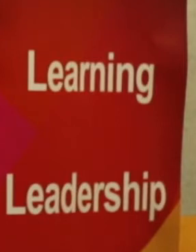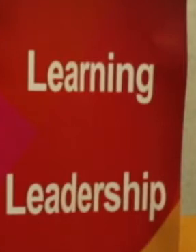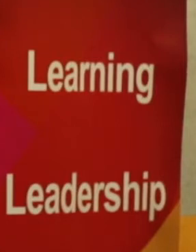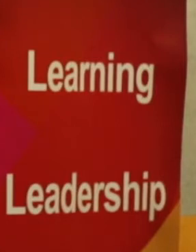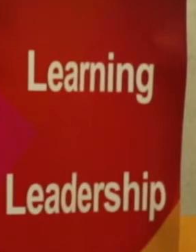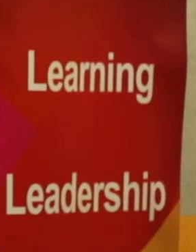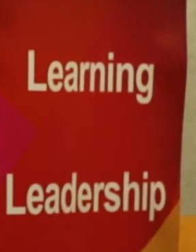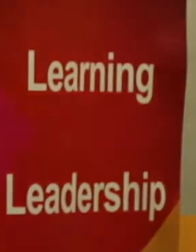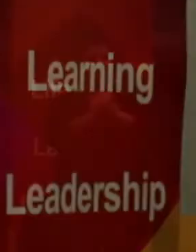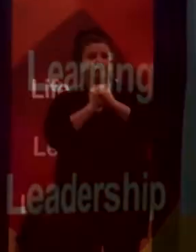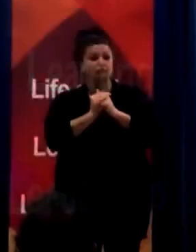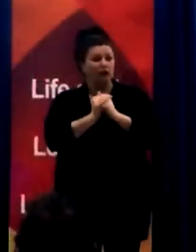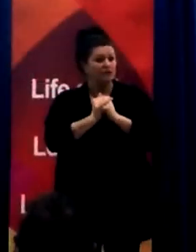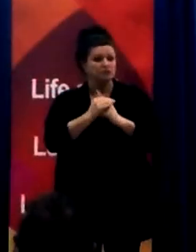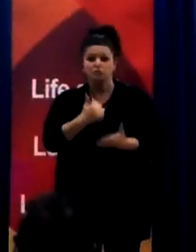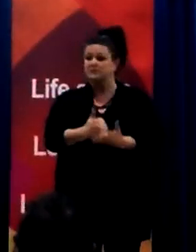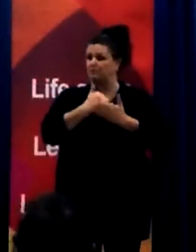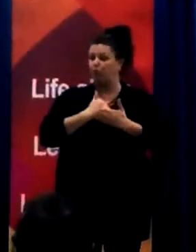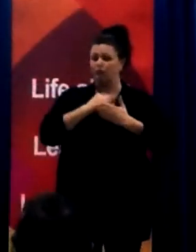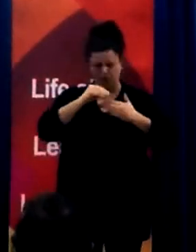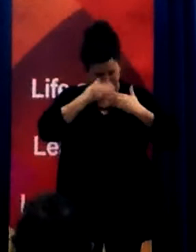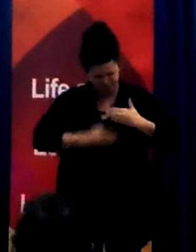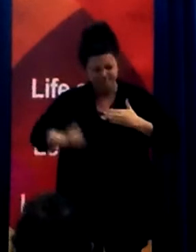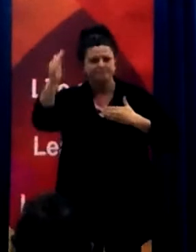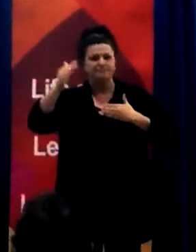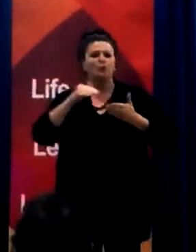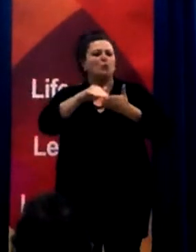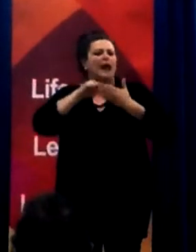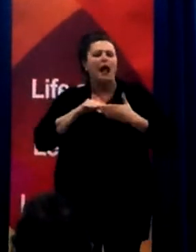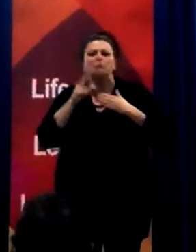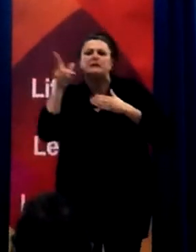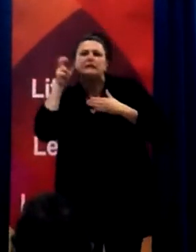My friends supported me from that point on and helped me hear things I’d usually miss.